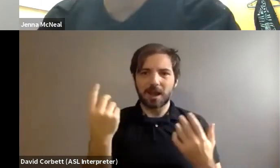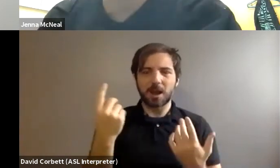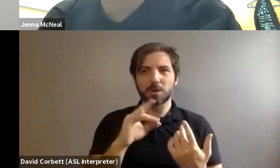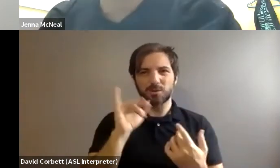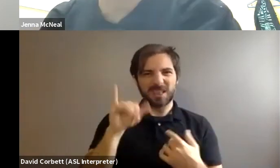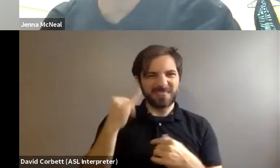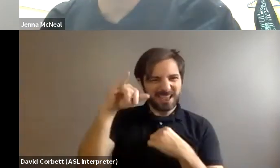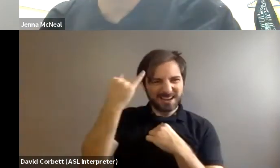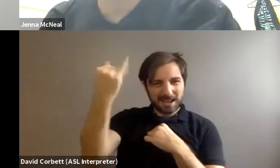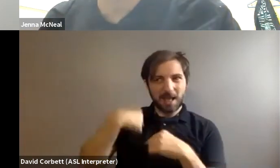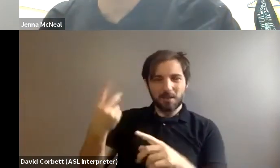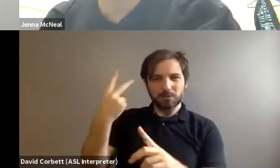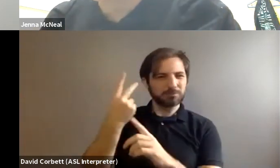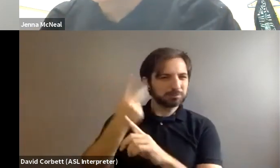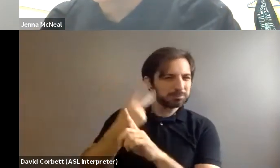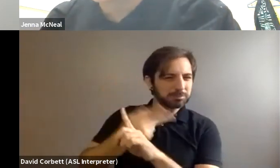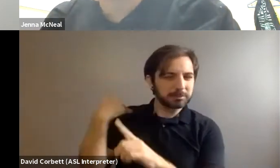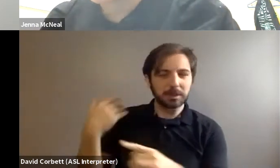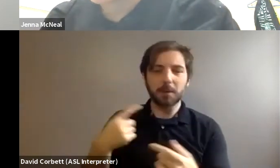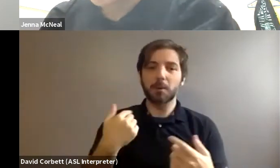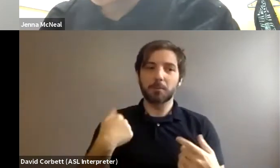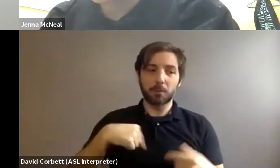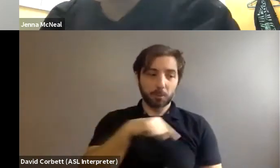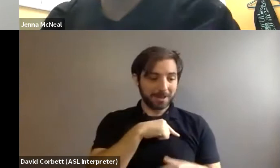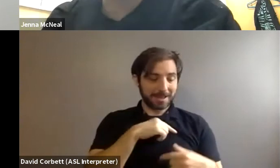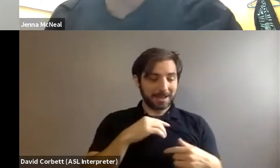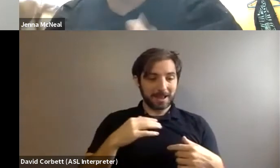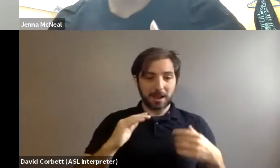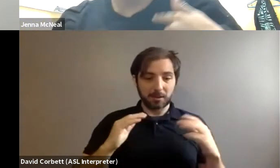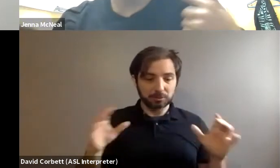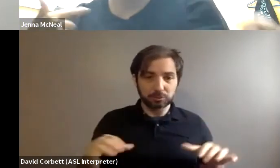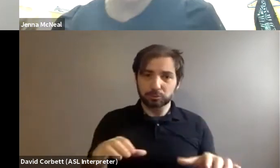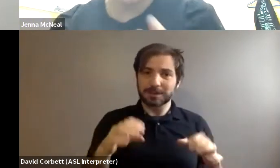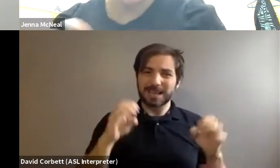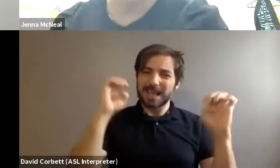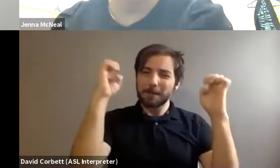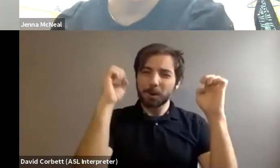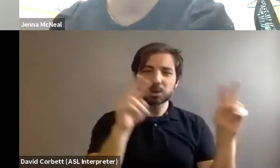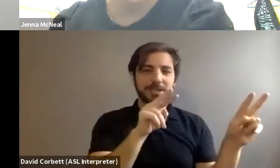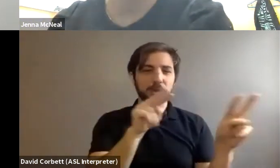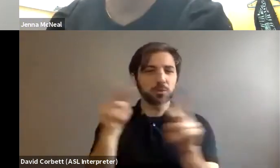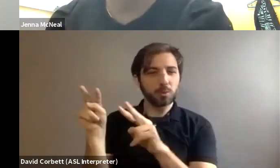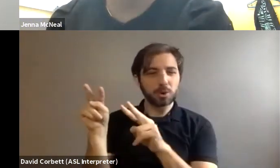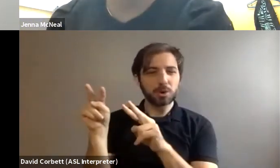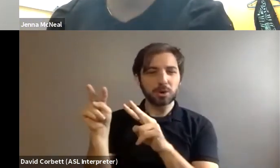doing an emergency um tour around the building just so people can know where the emergency